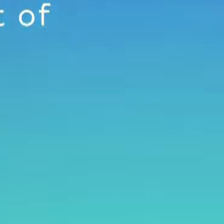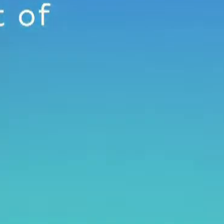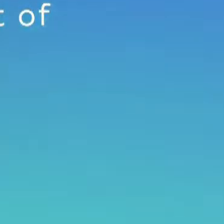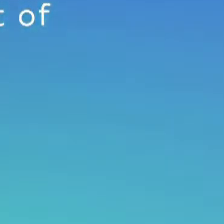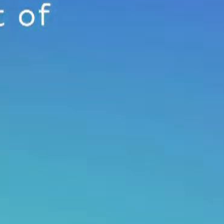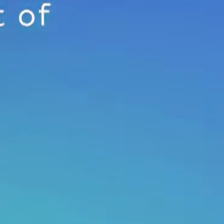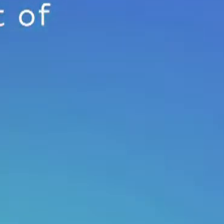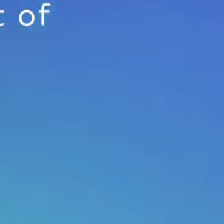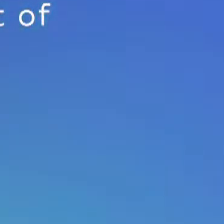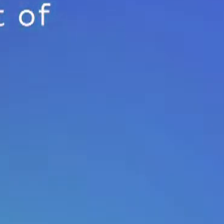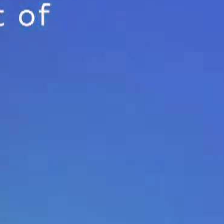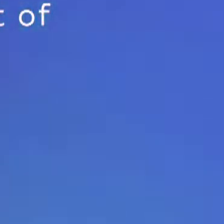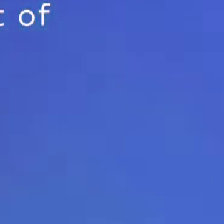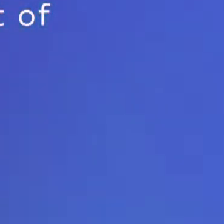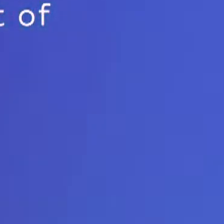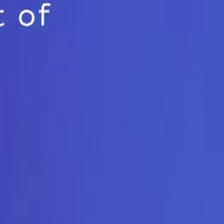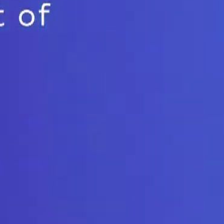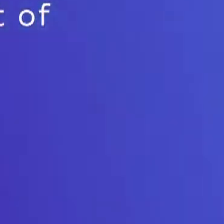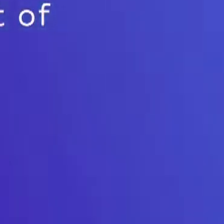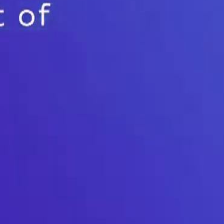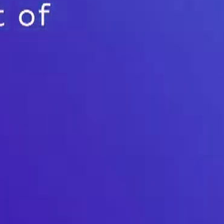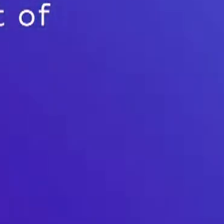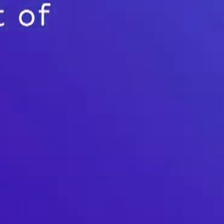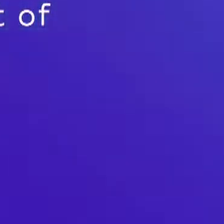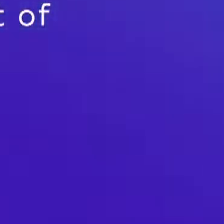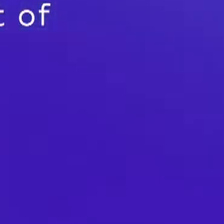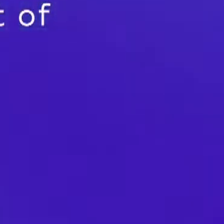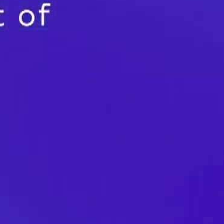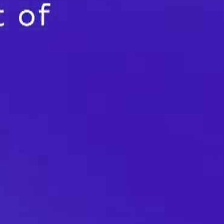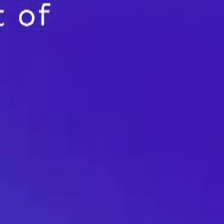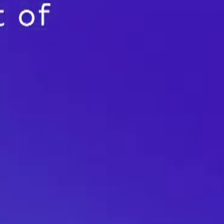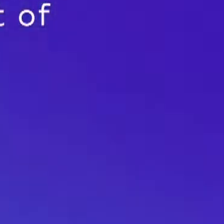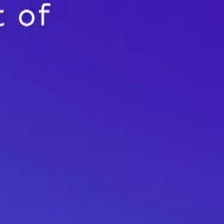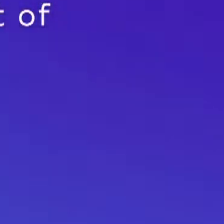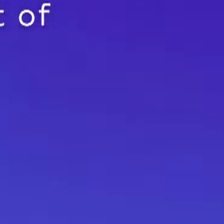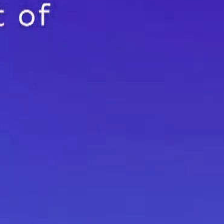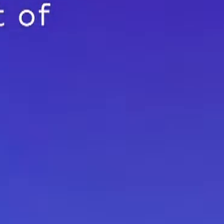private use of our audience any rebroadcast or use in another medium without expressed